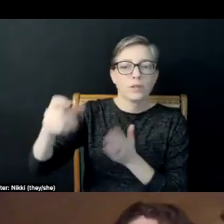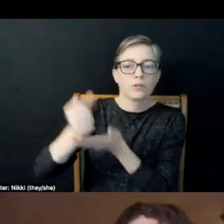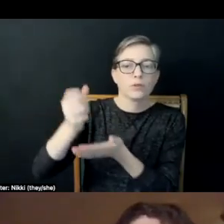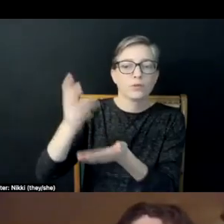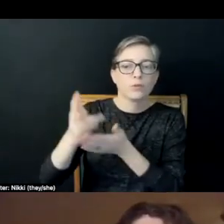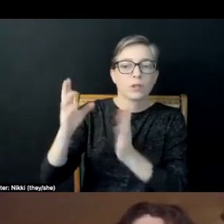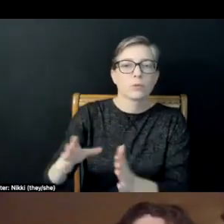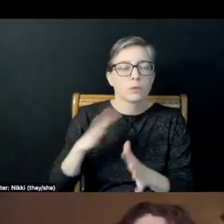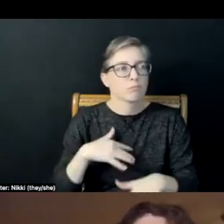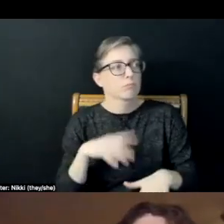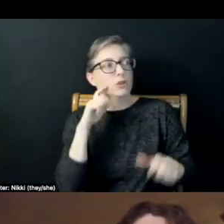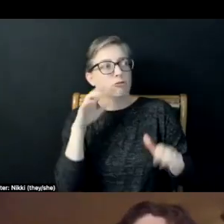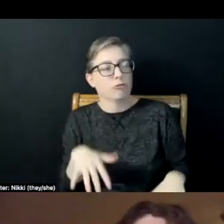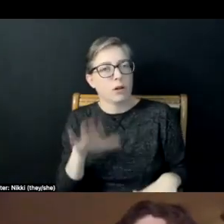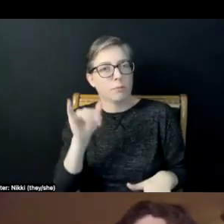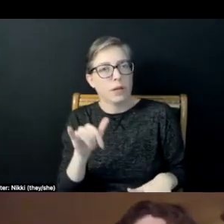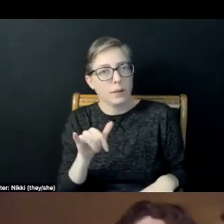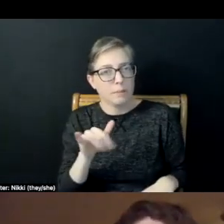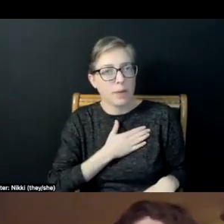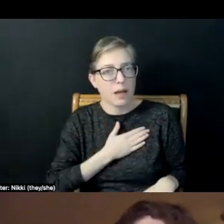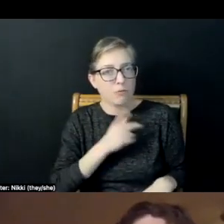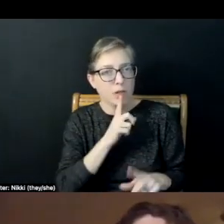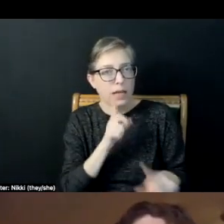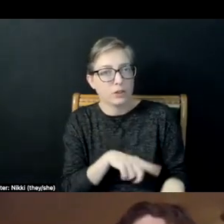that Colorado is one of 37 states that list